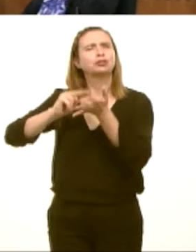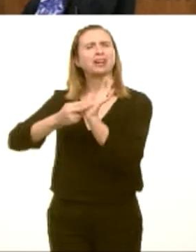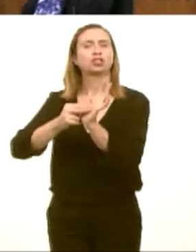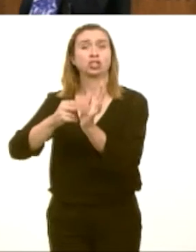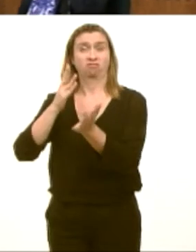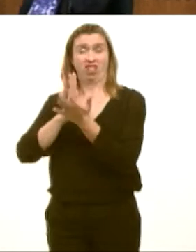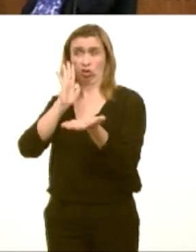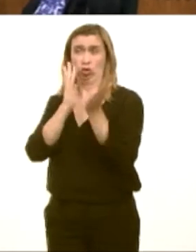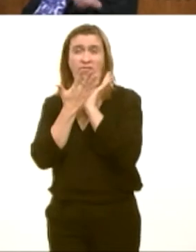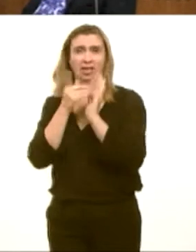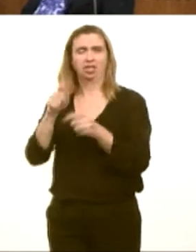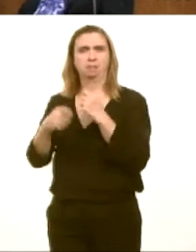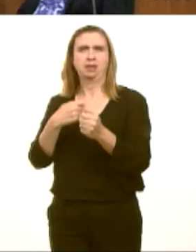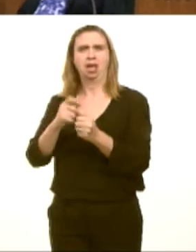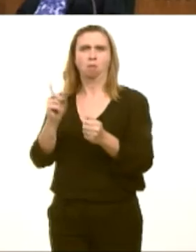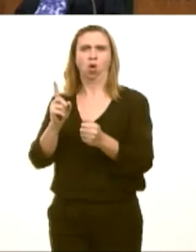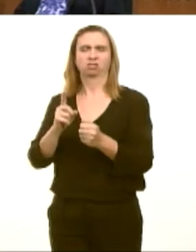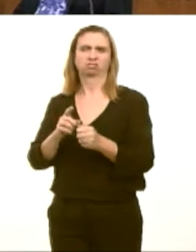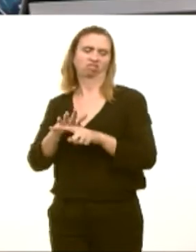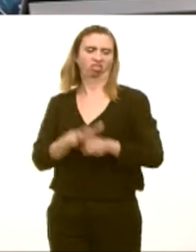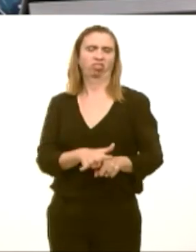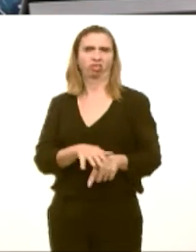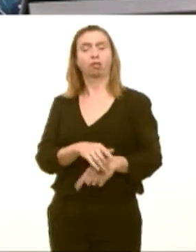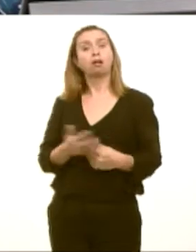Carwyn Jones: The reality of the situation is that the economic difficulties that the